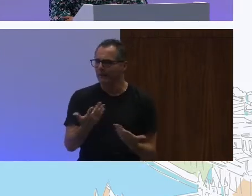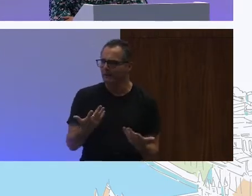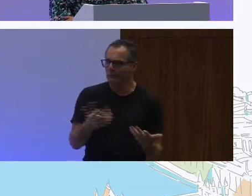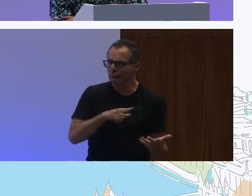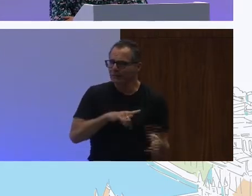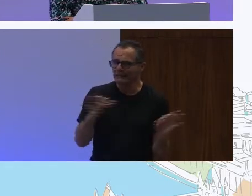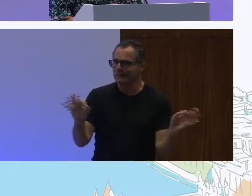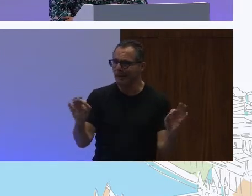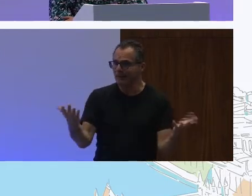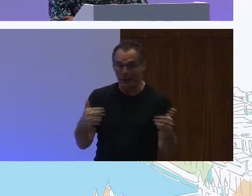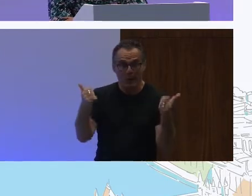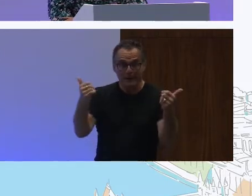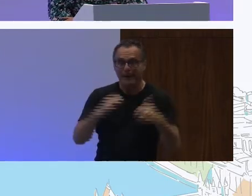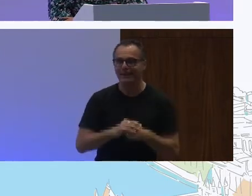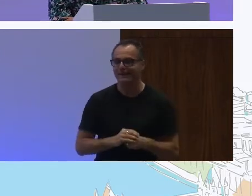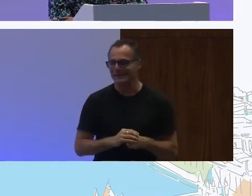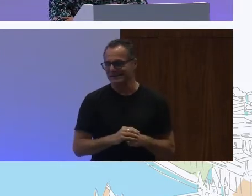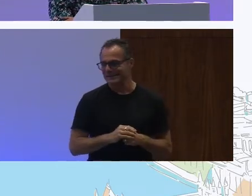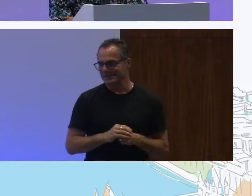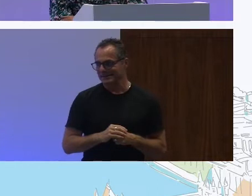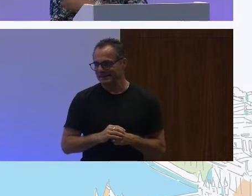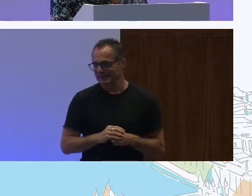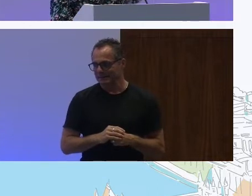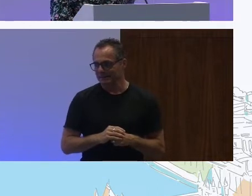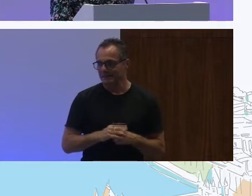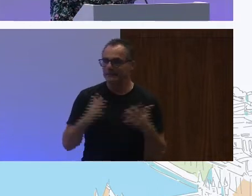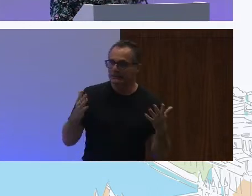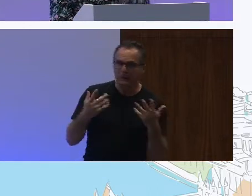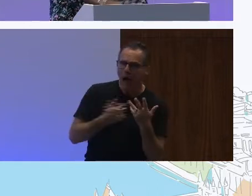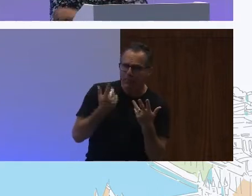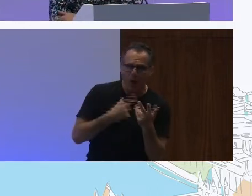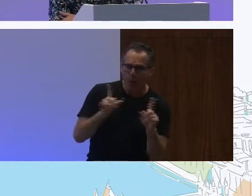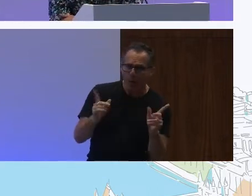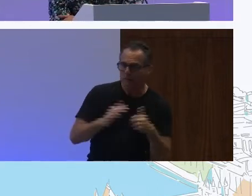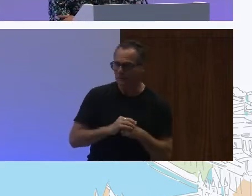Oh, okay. What else does he do? Well, he likes winding his sisters up